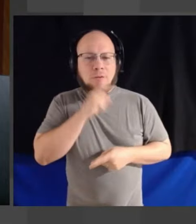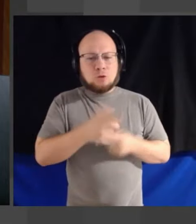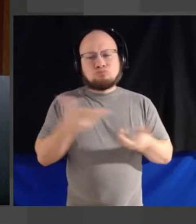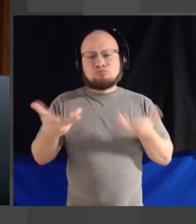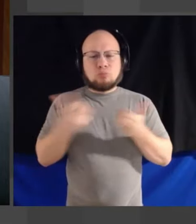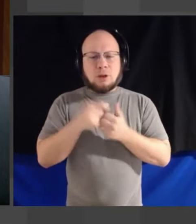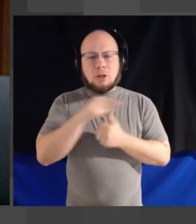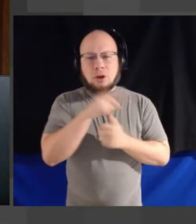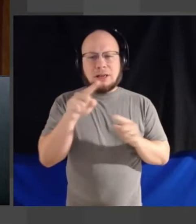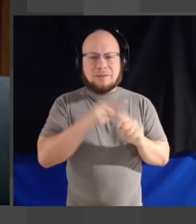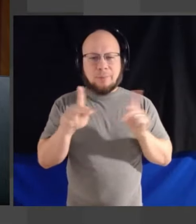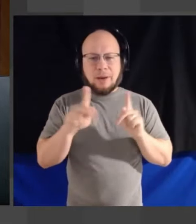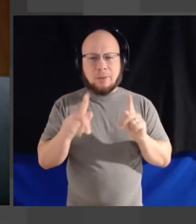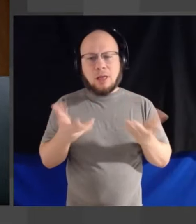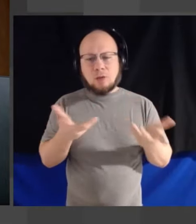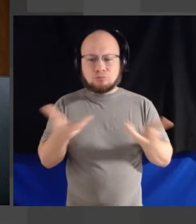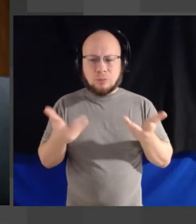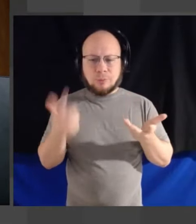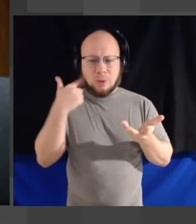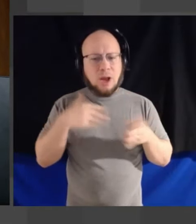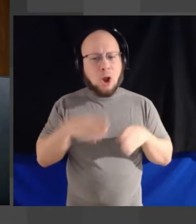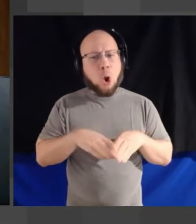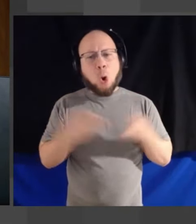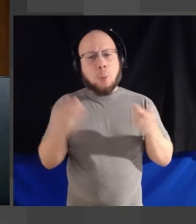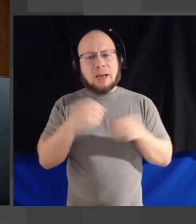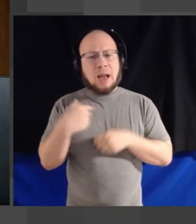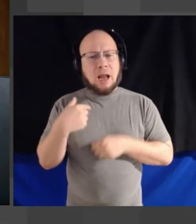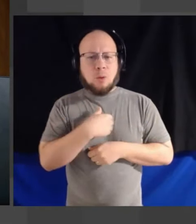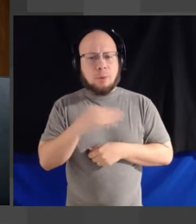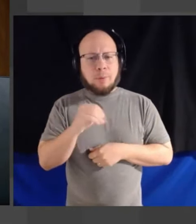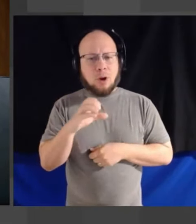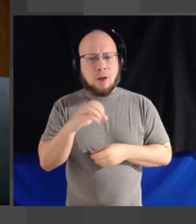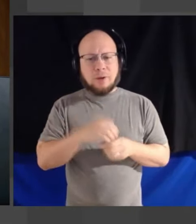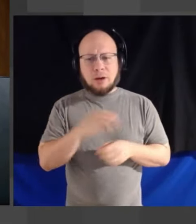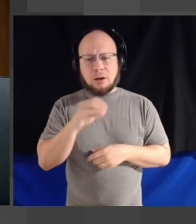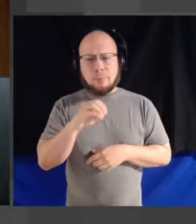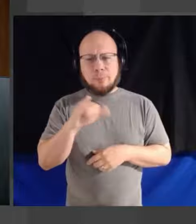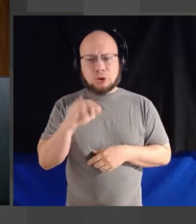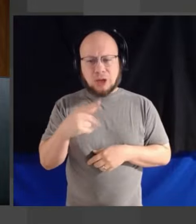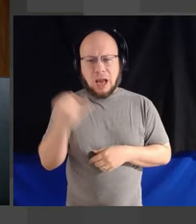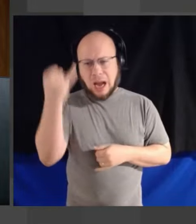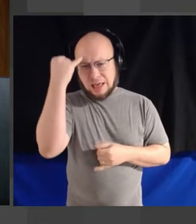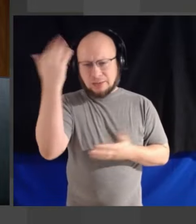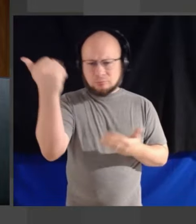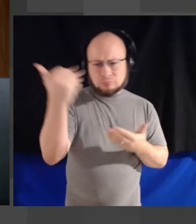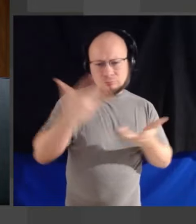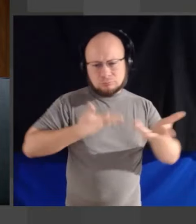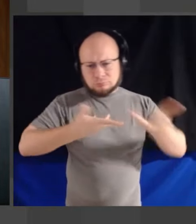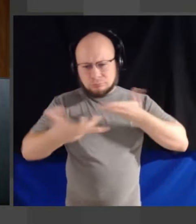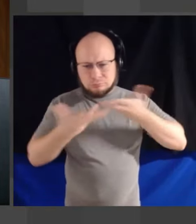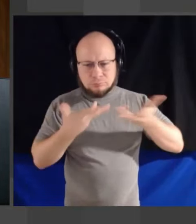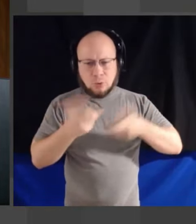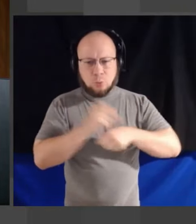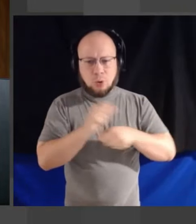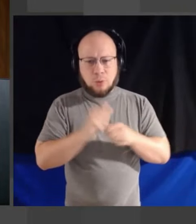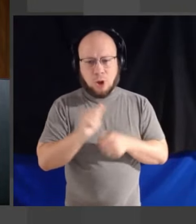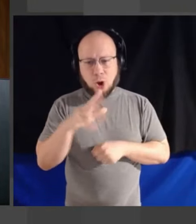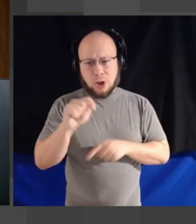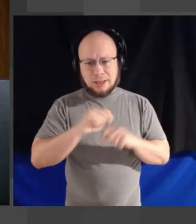AND IT'S AWESOME TO INTERACT WITH THOSE ROLES AND HAVE THE BACK AND FORTH.